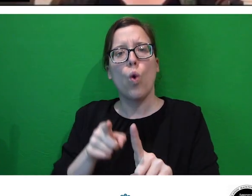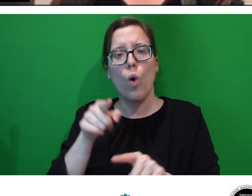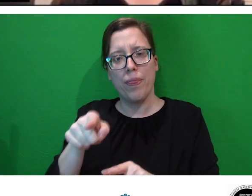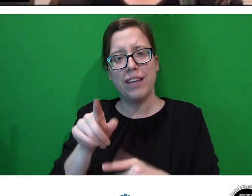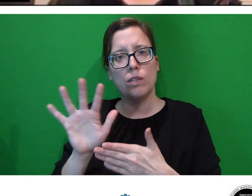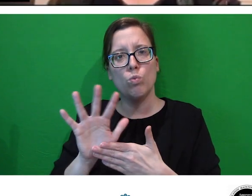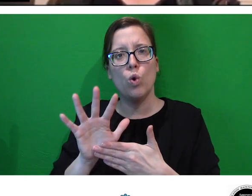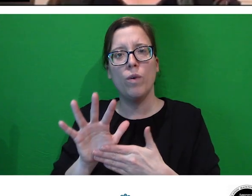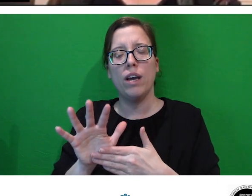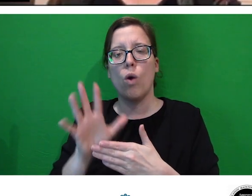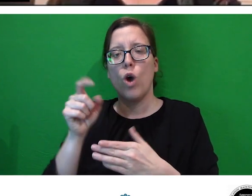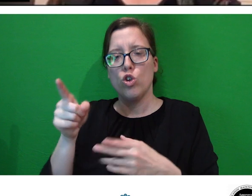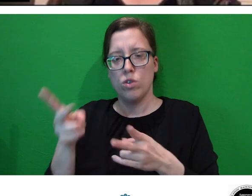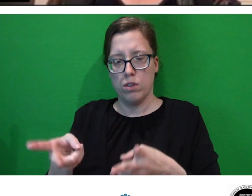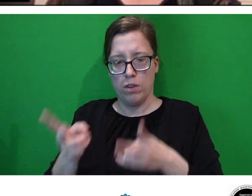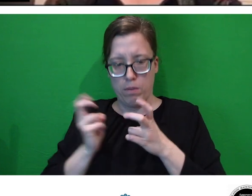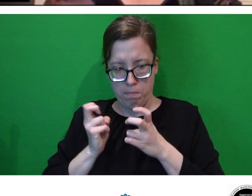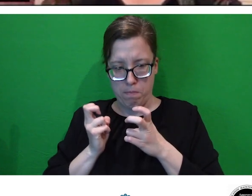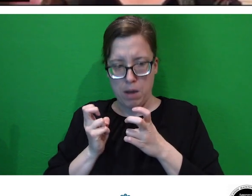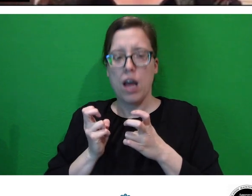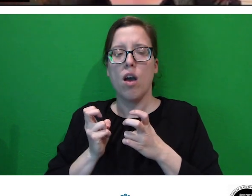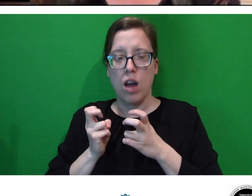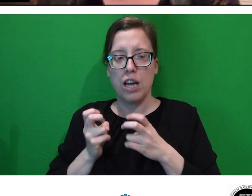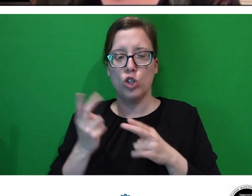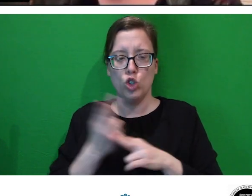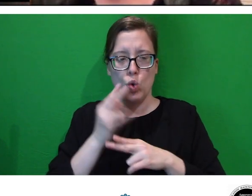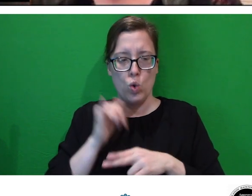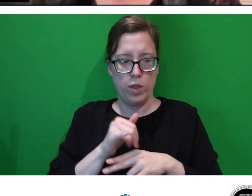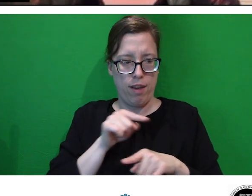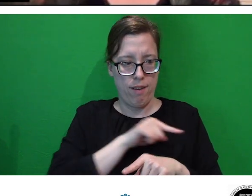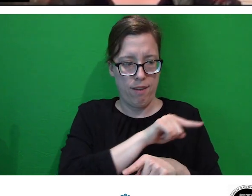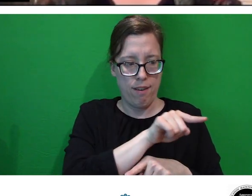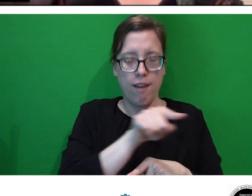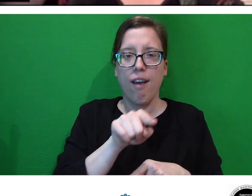All right, so we've got that. You've got the link if you want to show that to anybody.